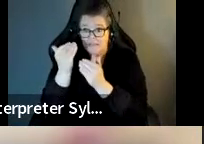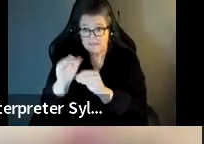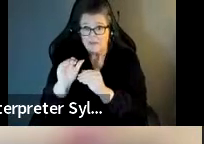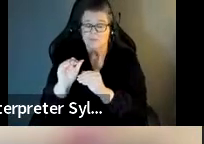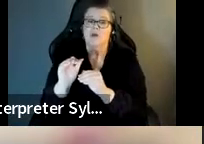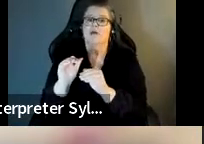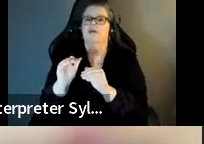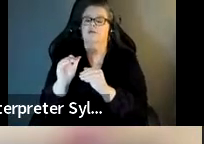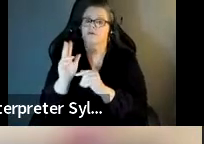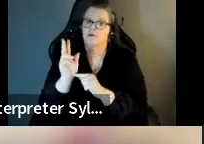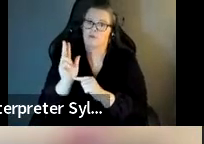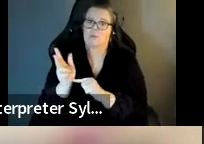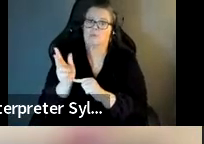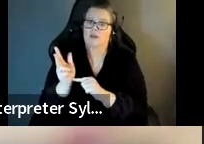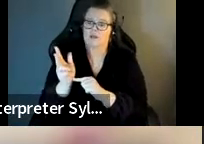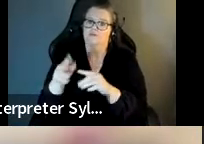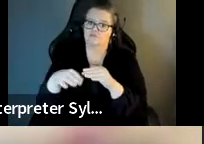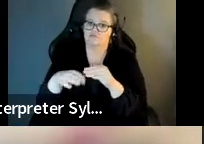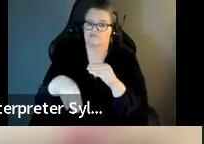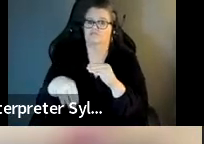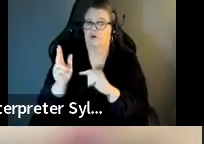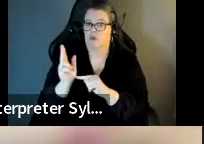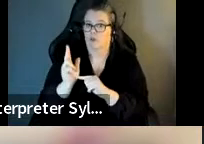All right.